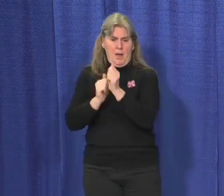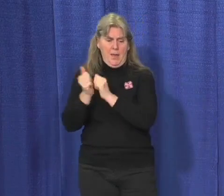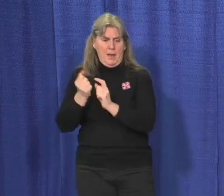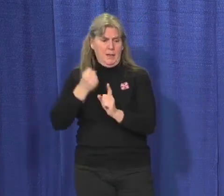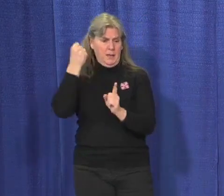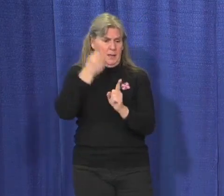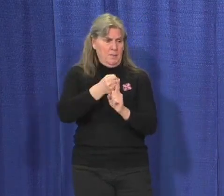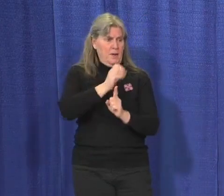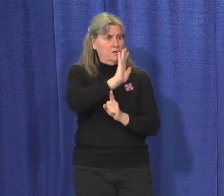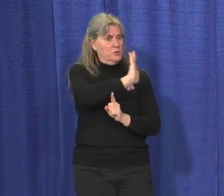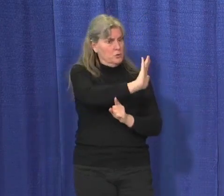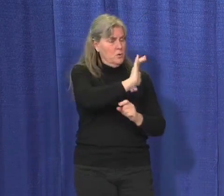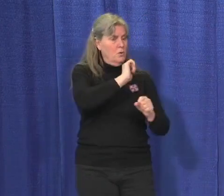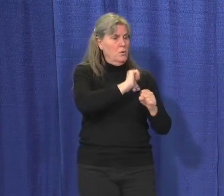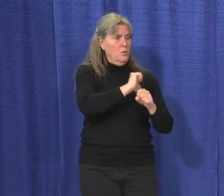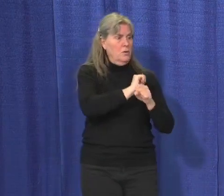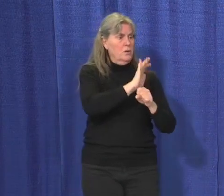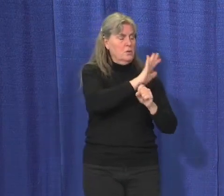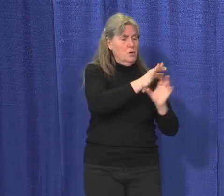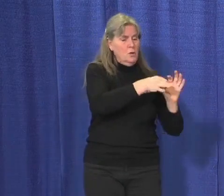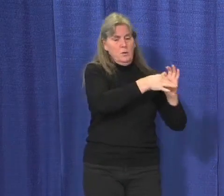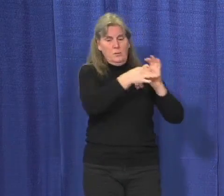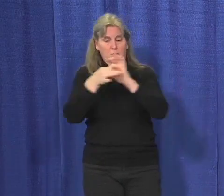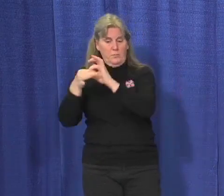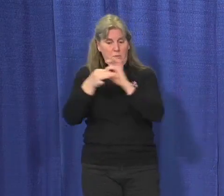having on the work you do and your relationship with the